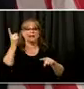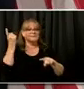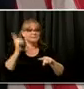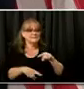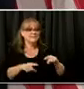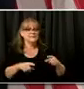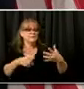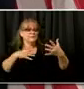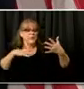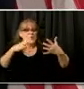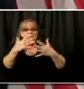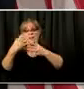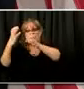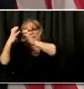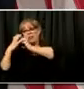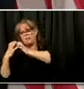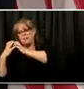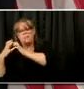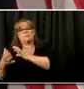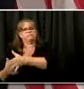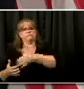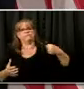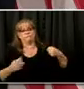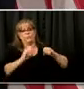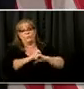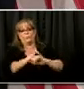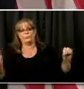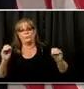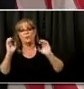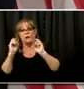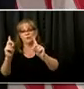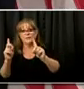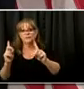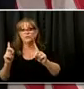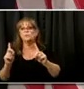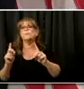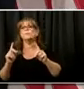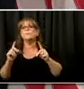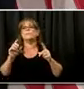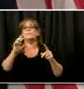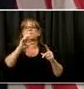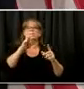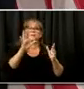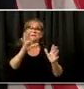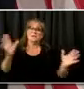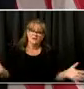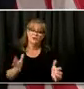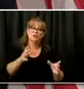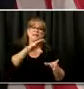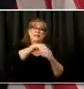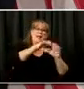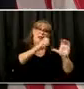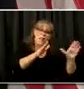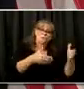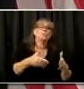or in person to avoid missing out and falling behind and that's our message today i also